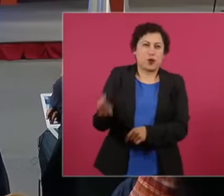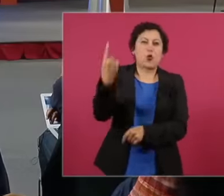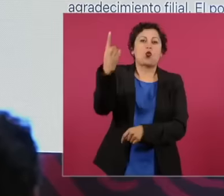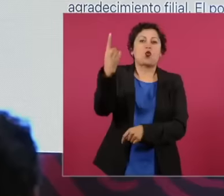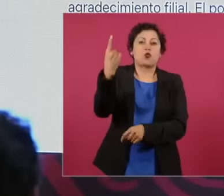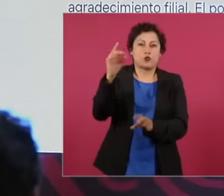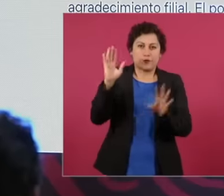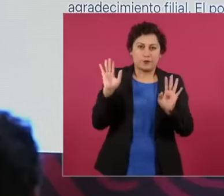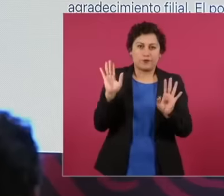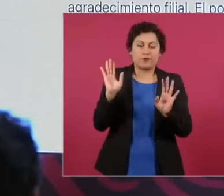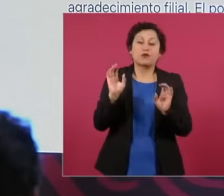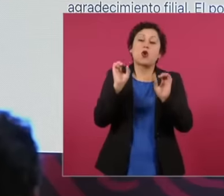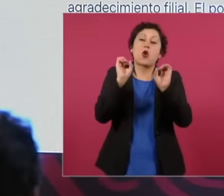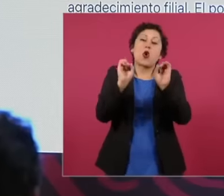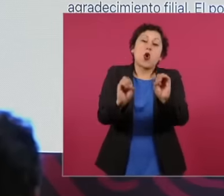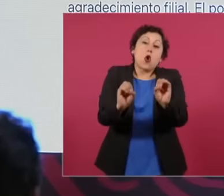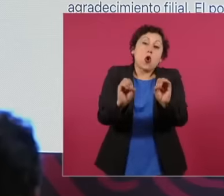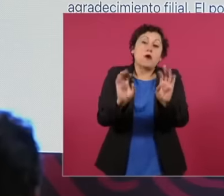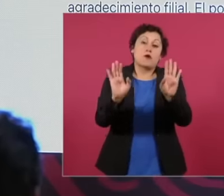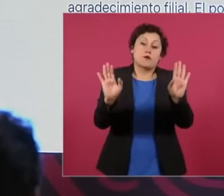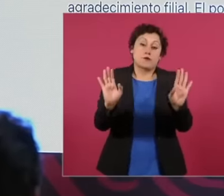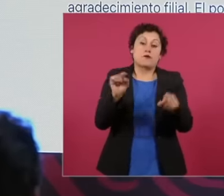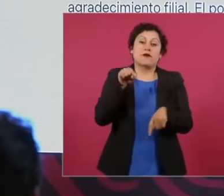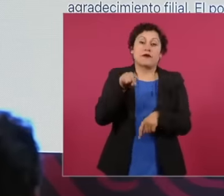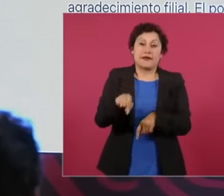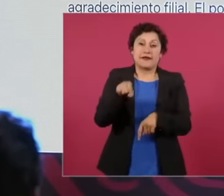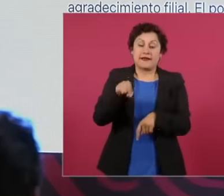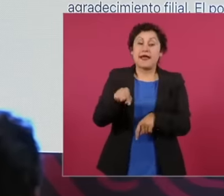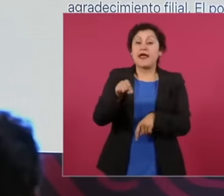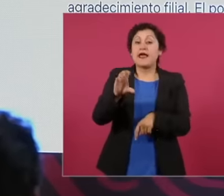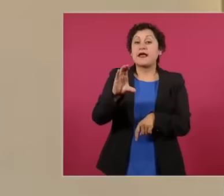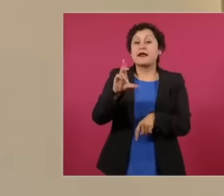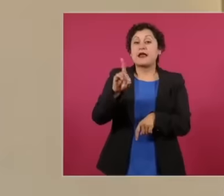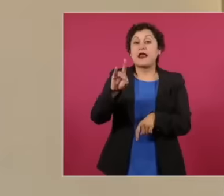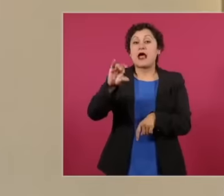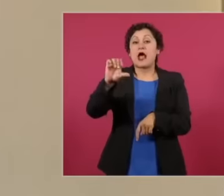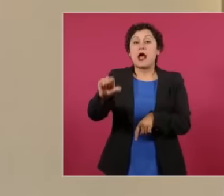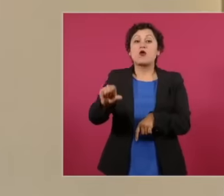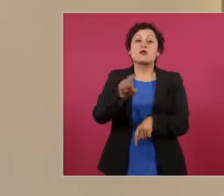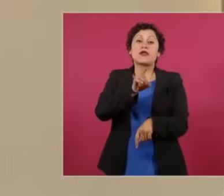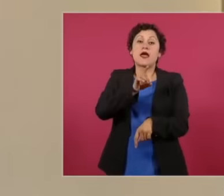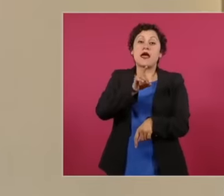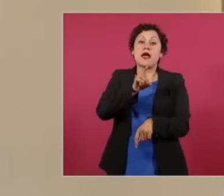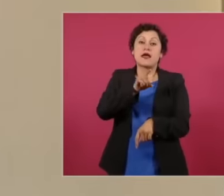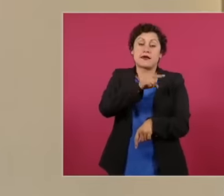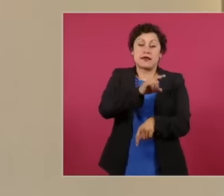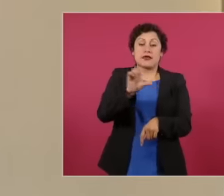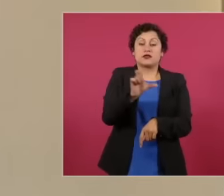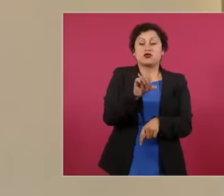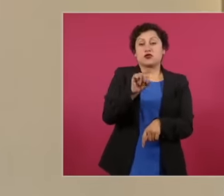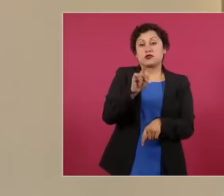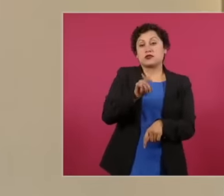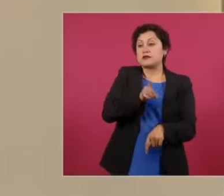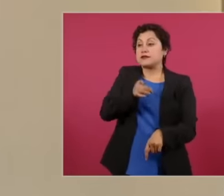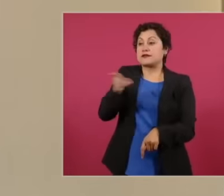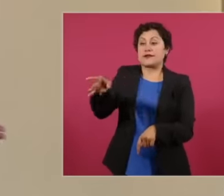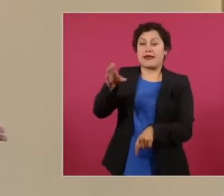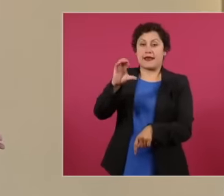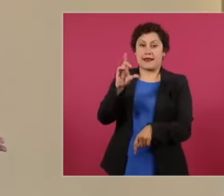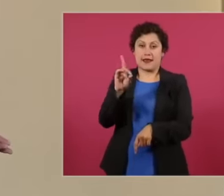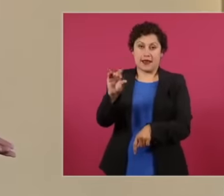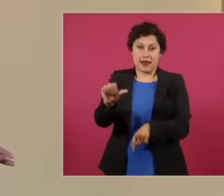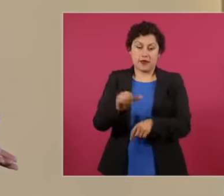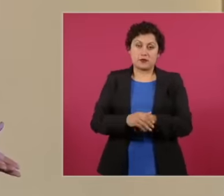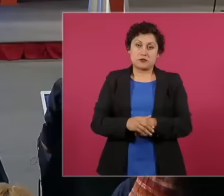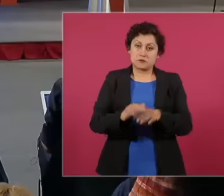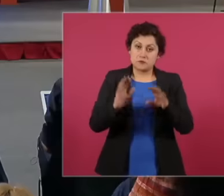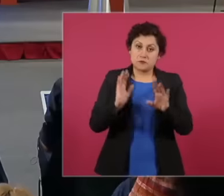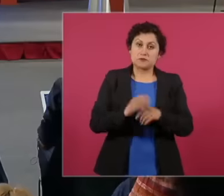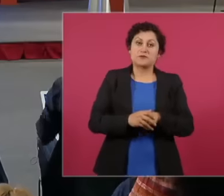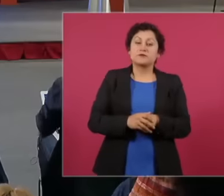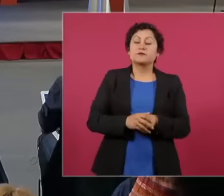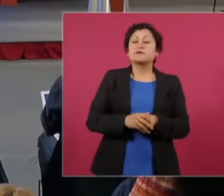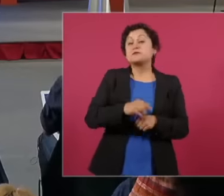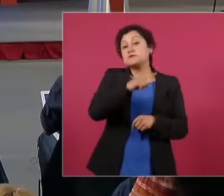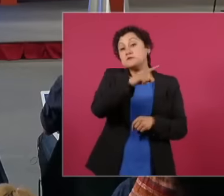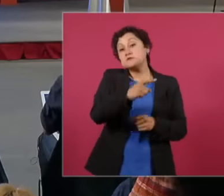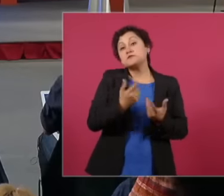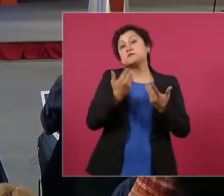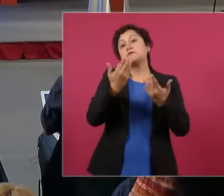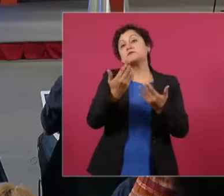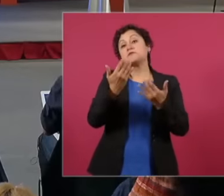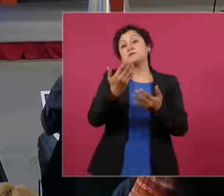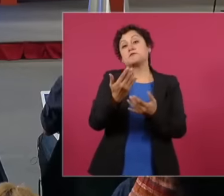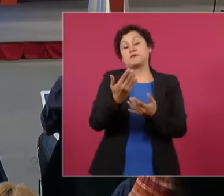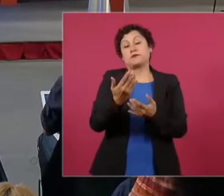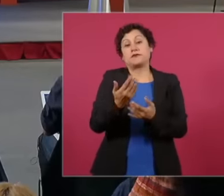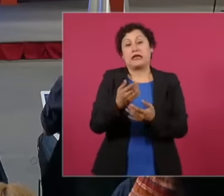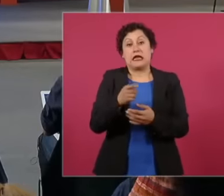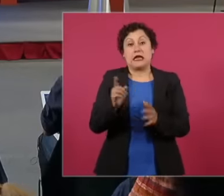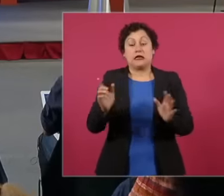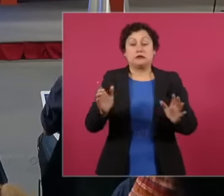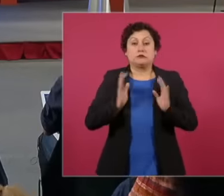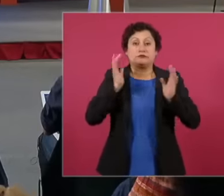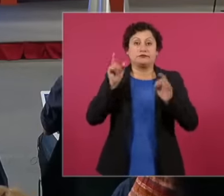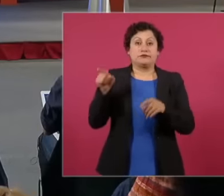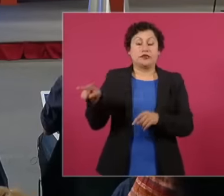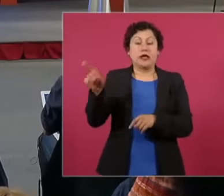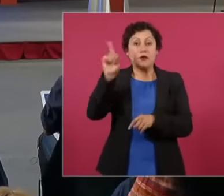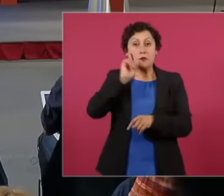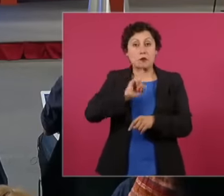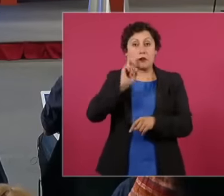the unexpected advantage of 32 Why Claudia obtained at the polls was higher than